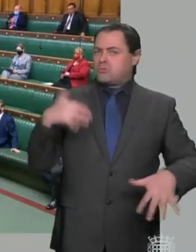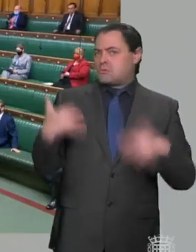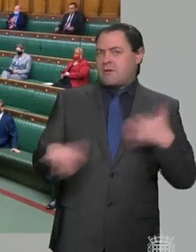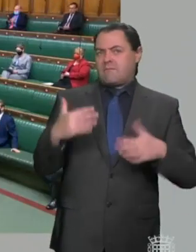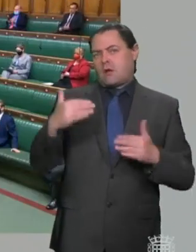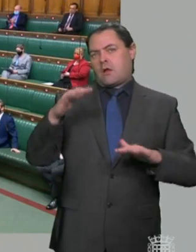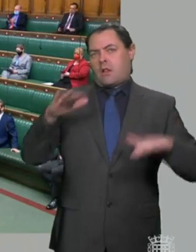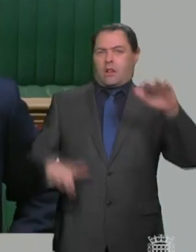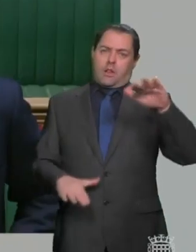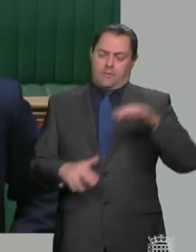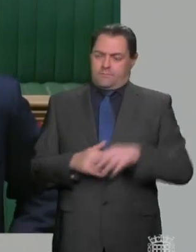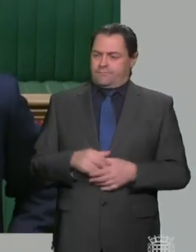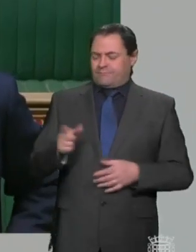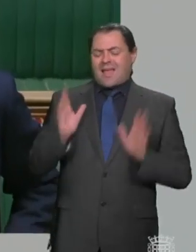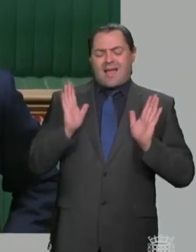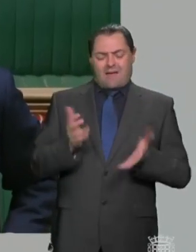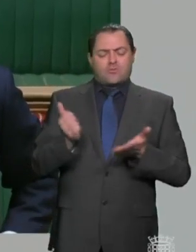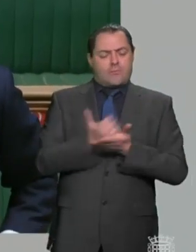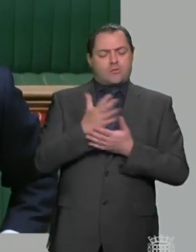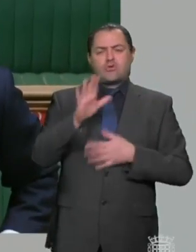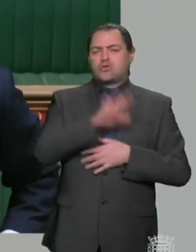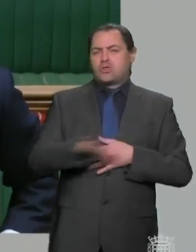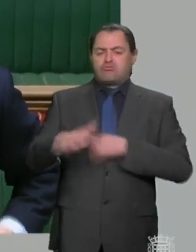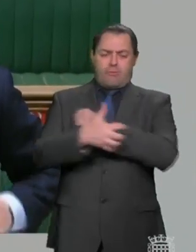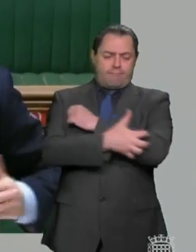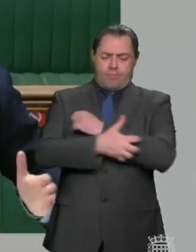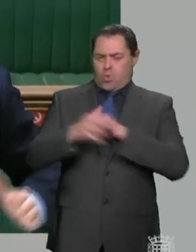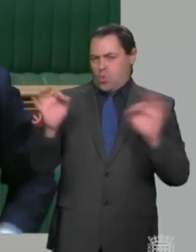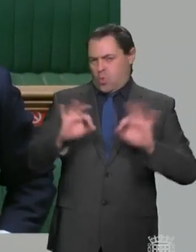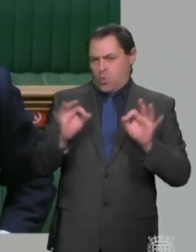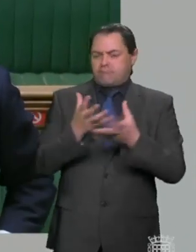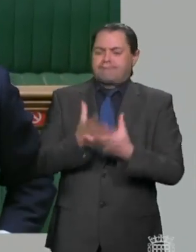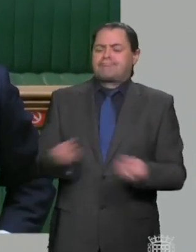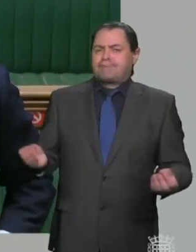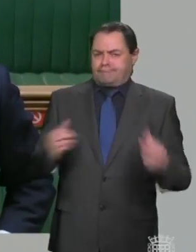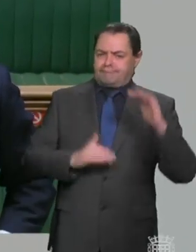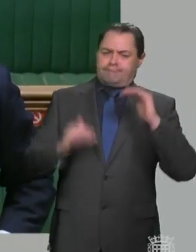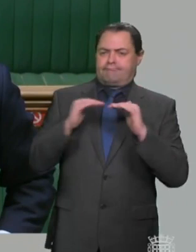It is vital that we tackle child poverty, and that is why we are levelling up across